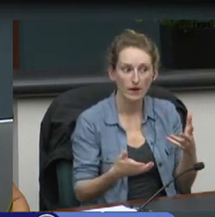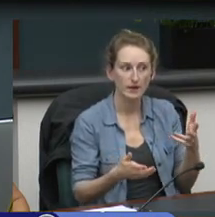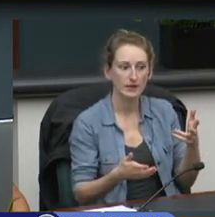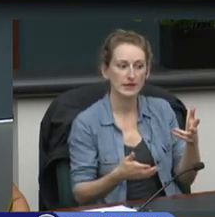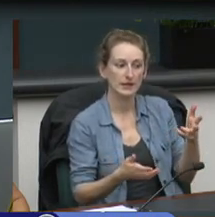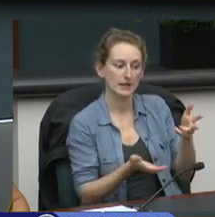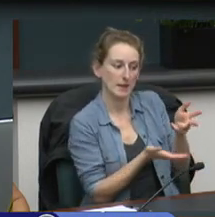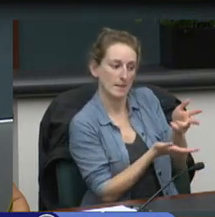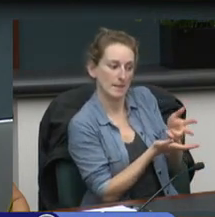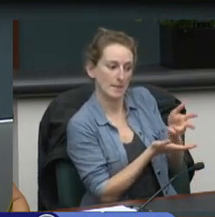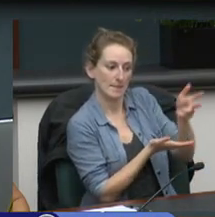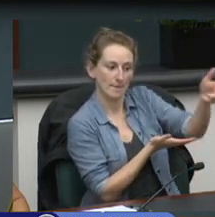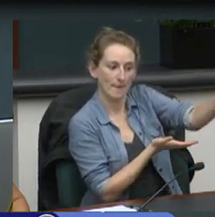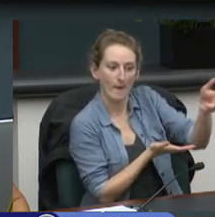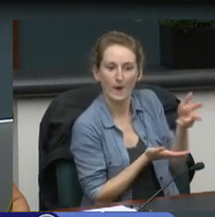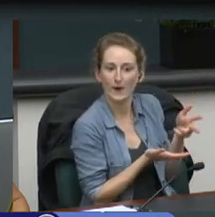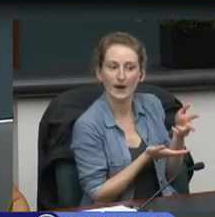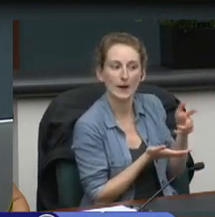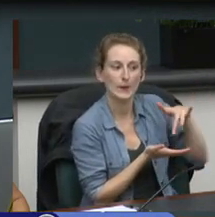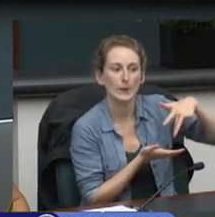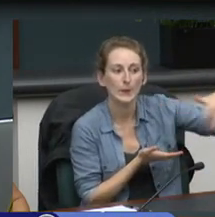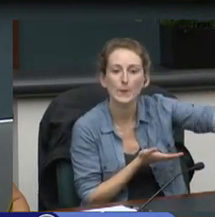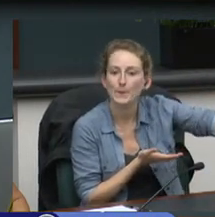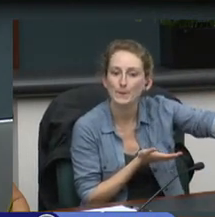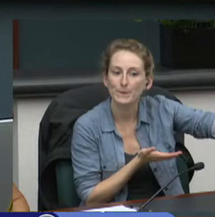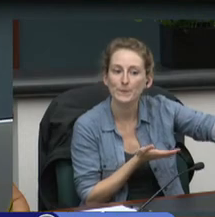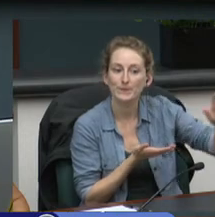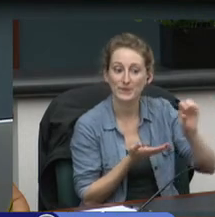firetruck if you do that be where you're gonna start having people speeding like